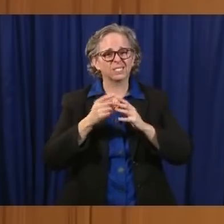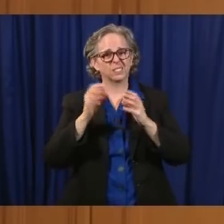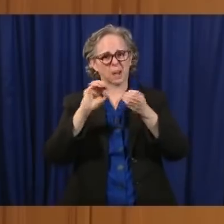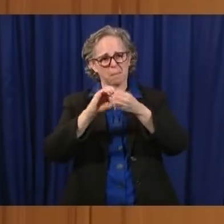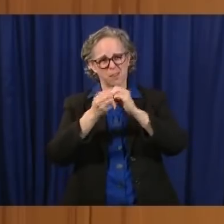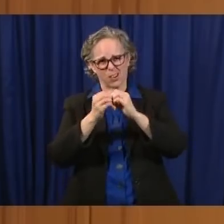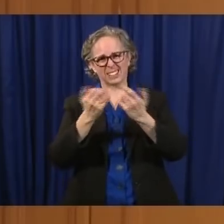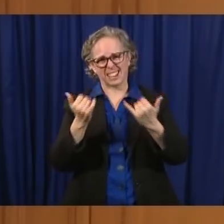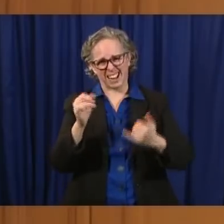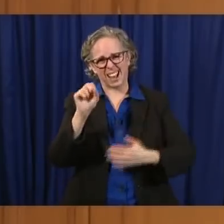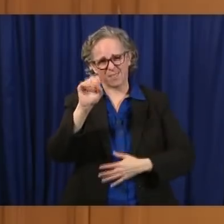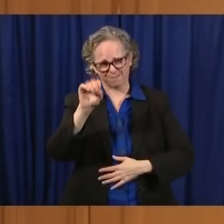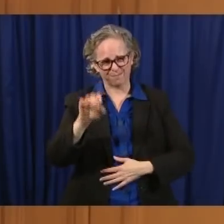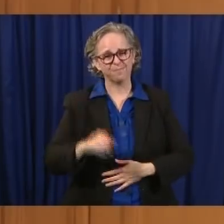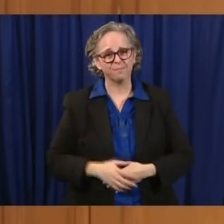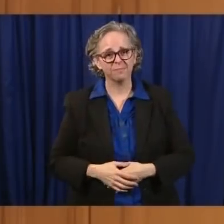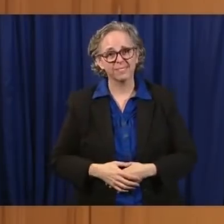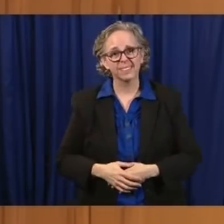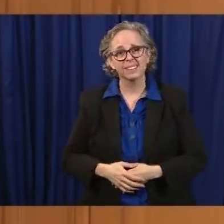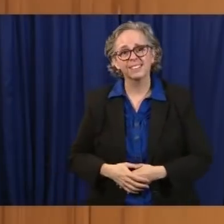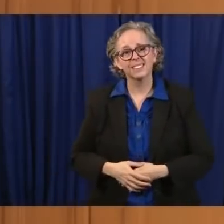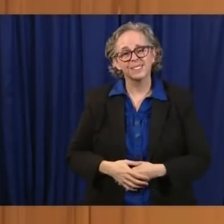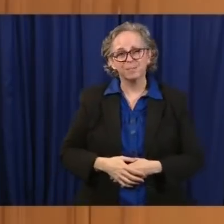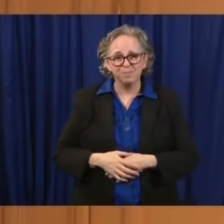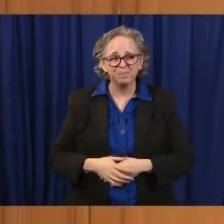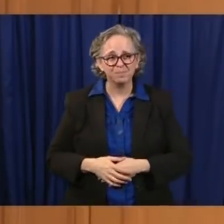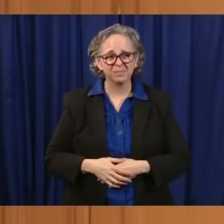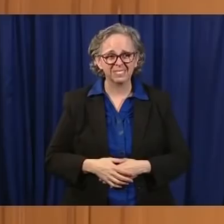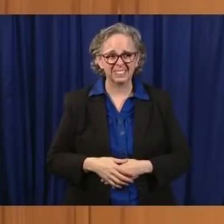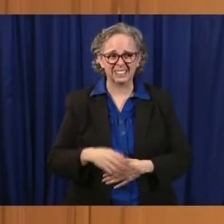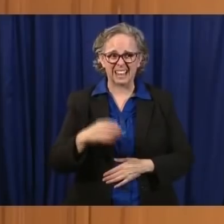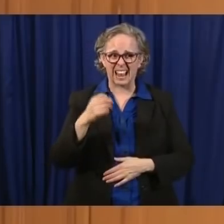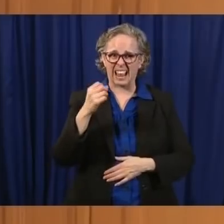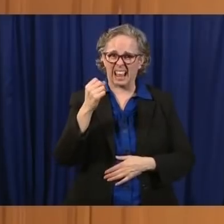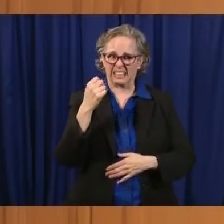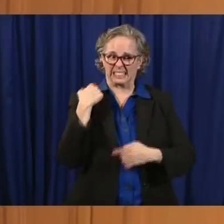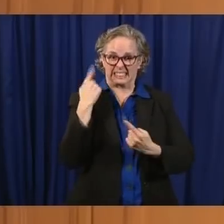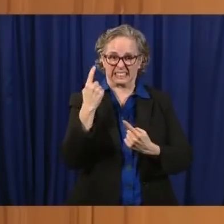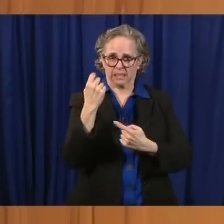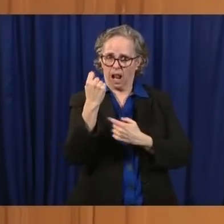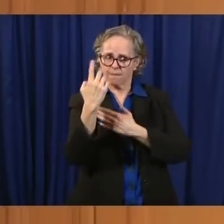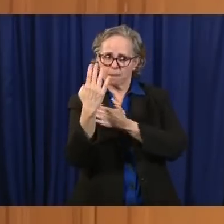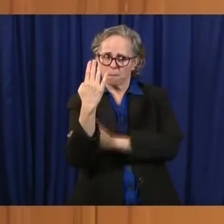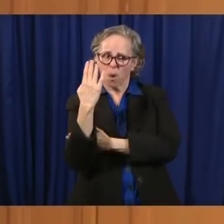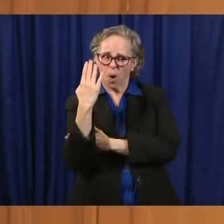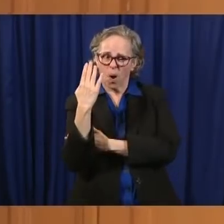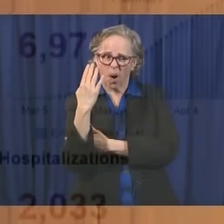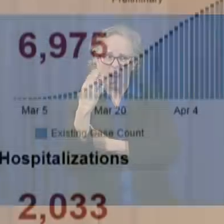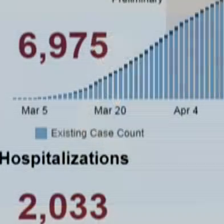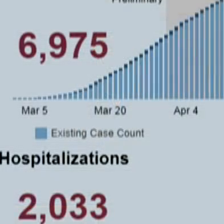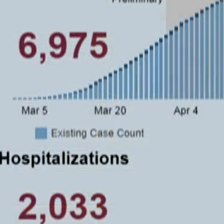GOOD AFTERNOON EVERYONE, HOPE YOU HAVE A GOOD WEEKEND, LET'S